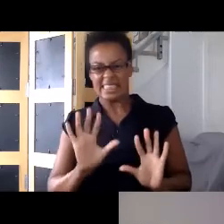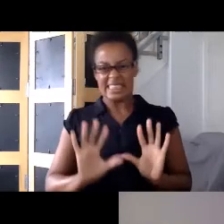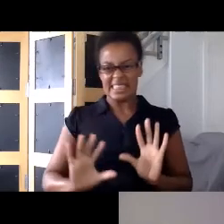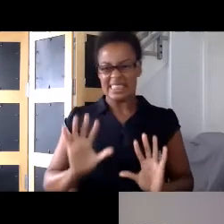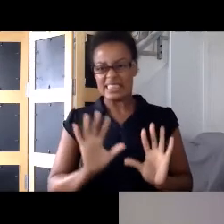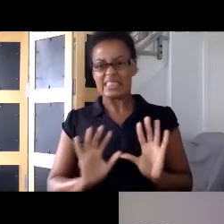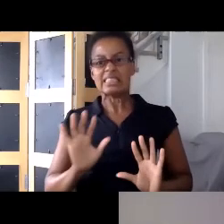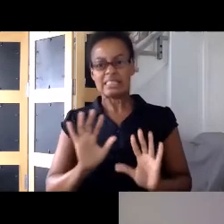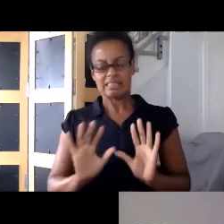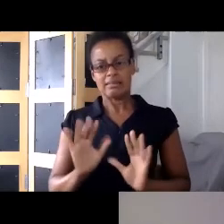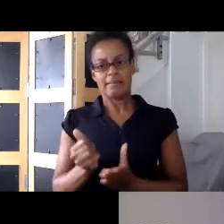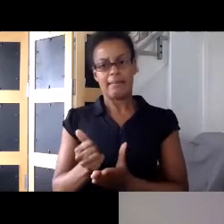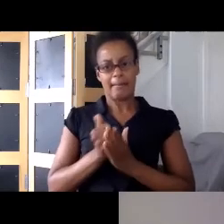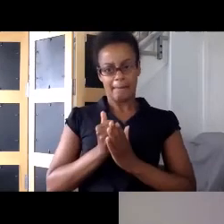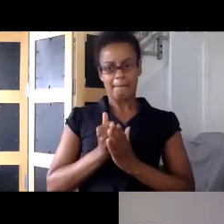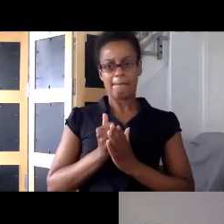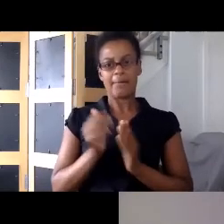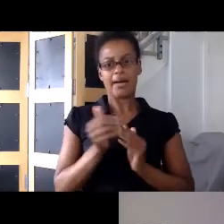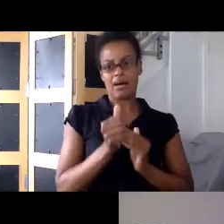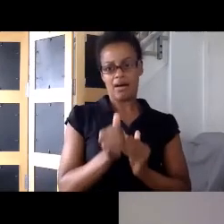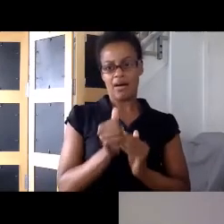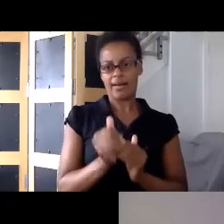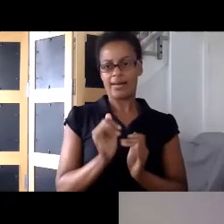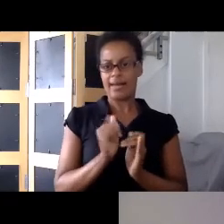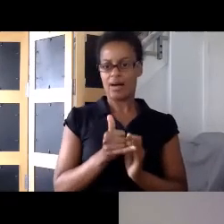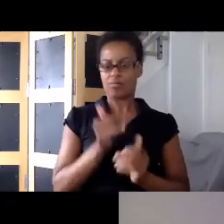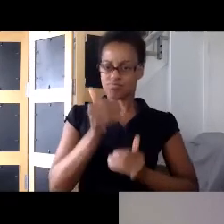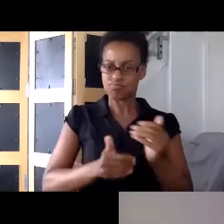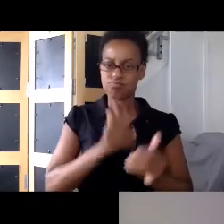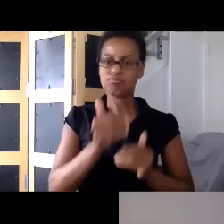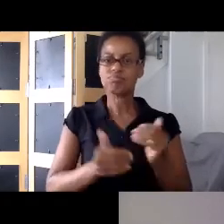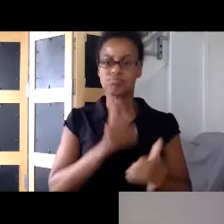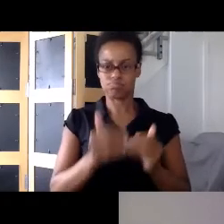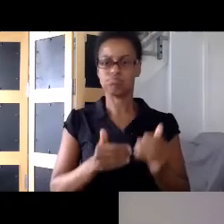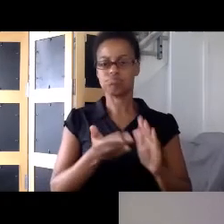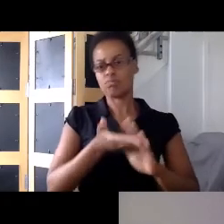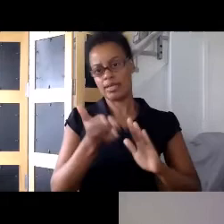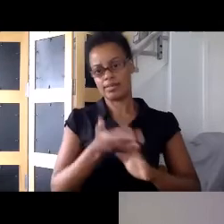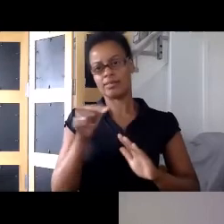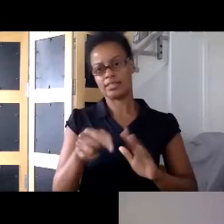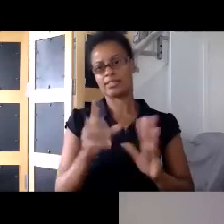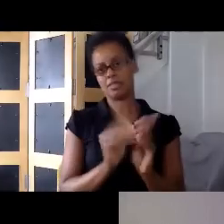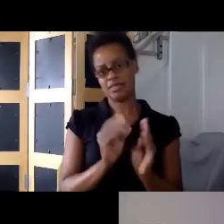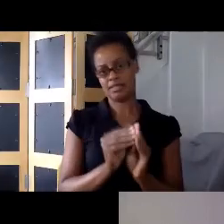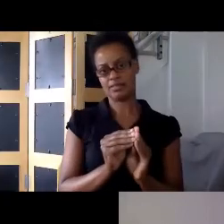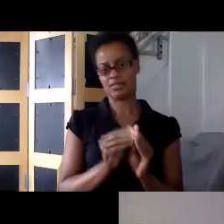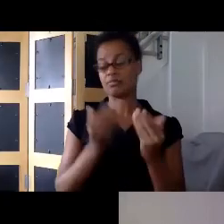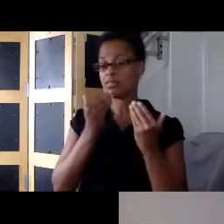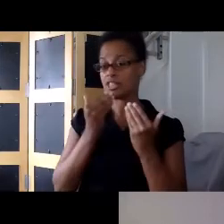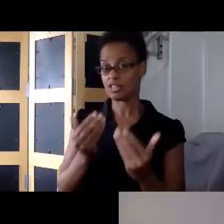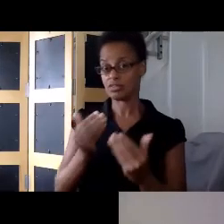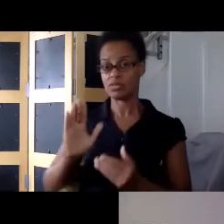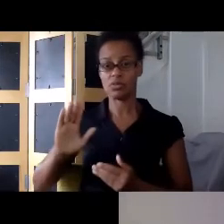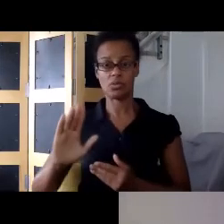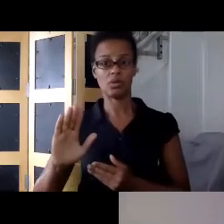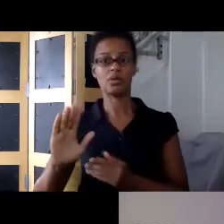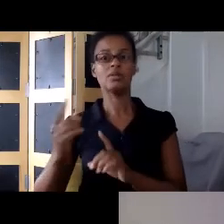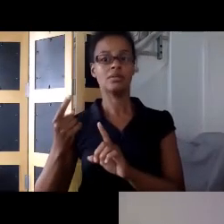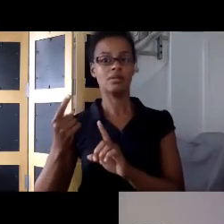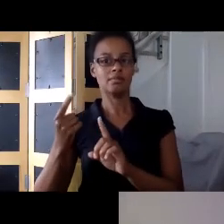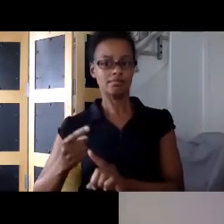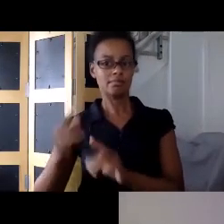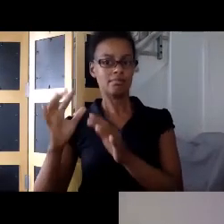I really appreciate both of your points when it comes to creating a safe space to have